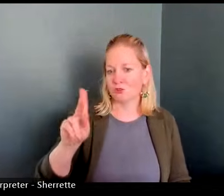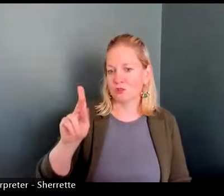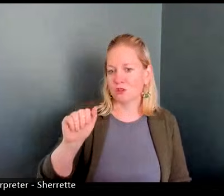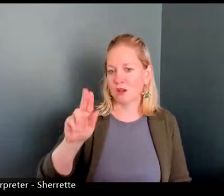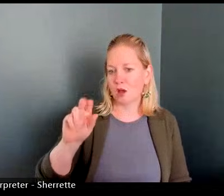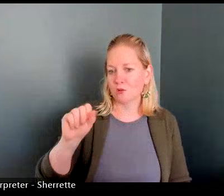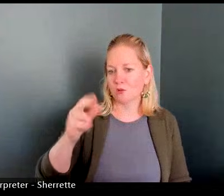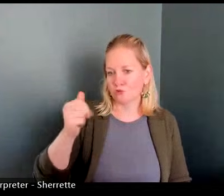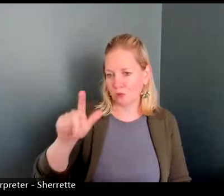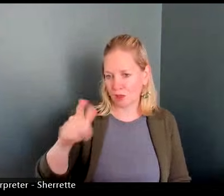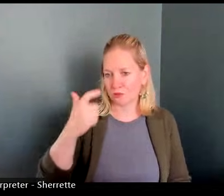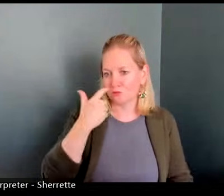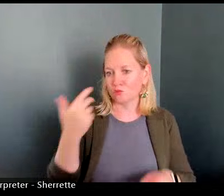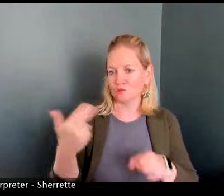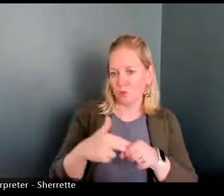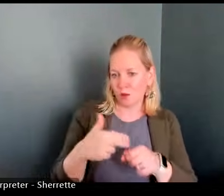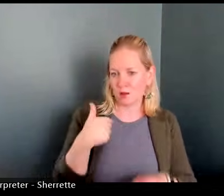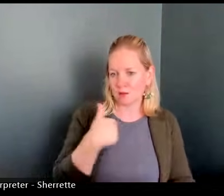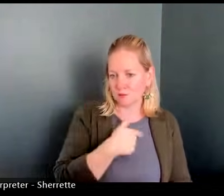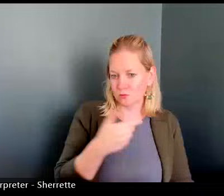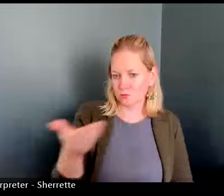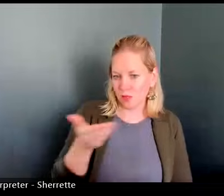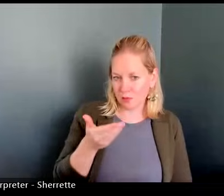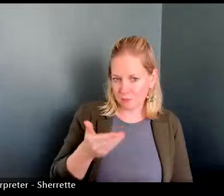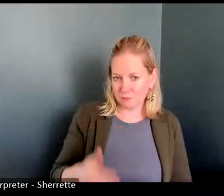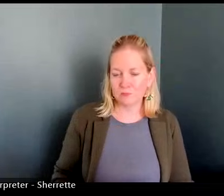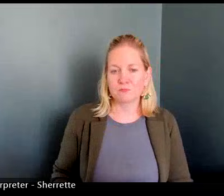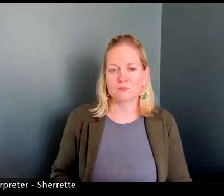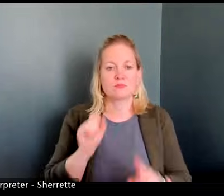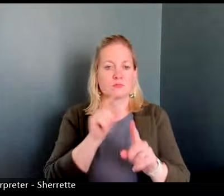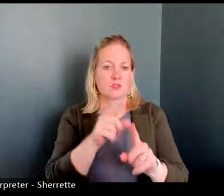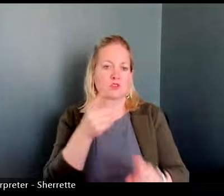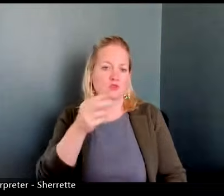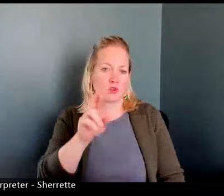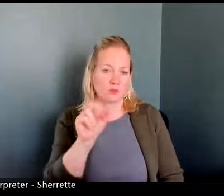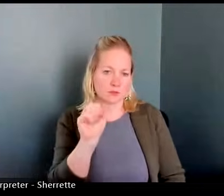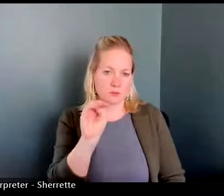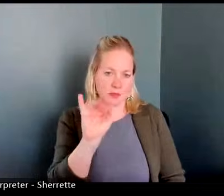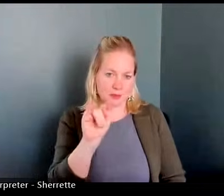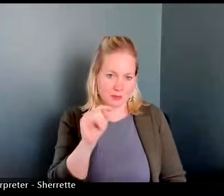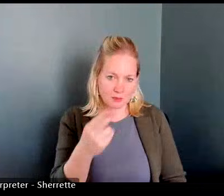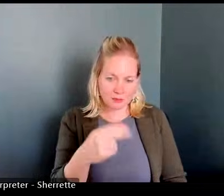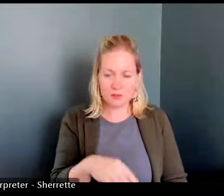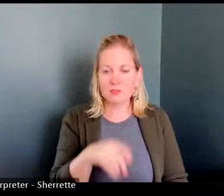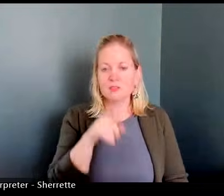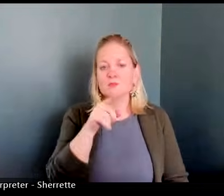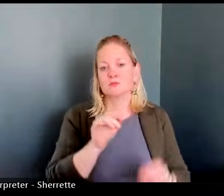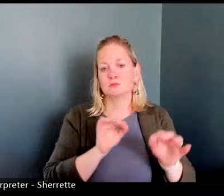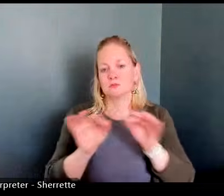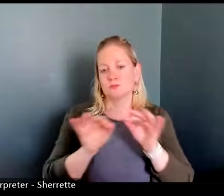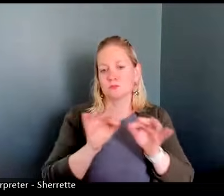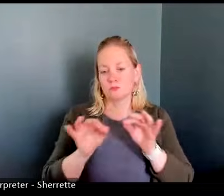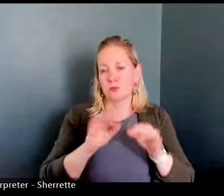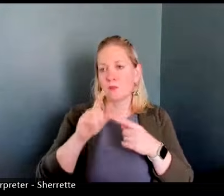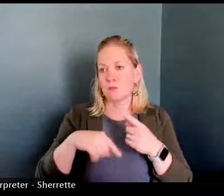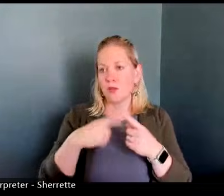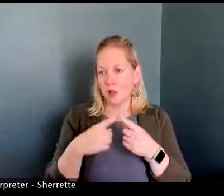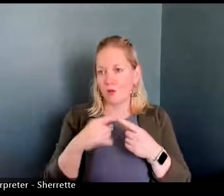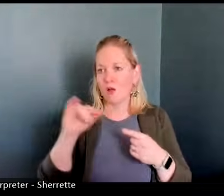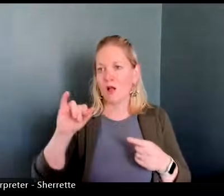Welcome. Dr. Smith, for you. You talked a lot about or some about the IRB review and approval